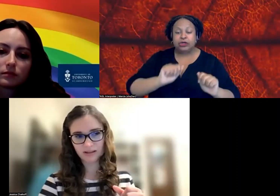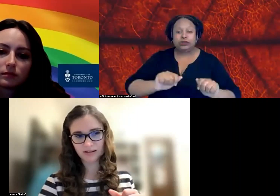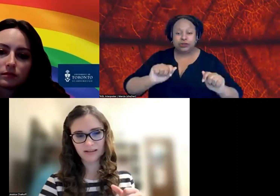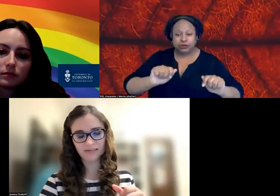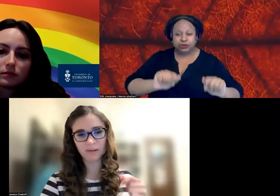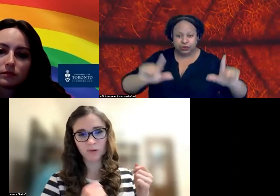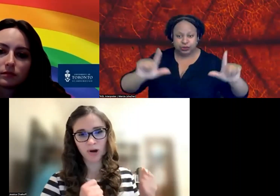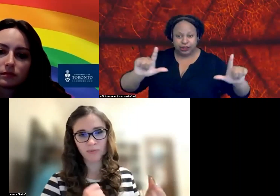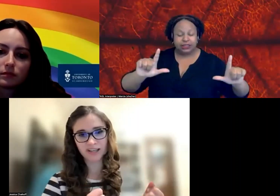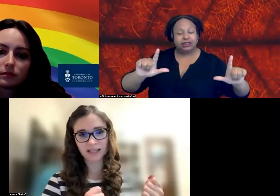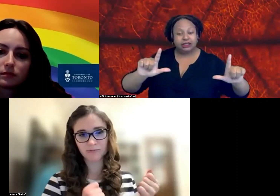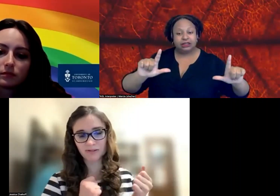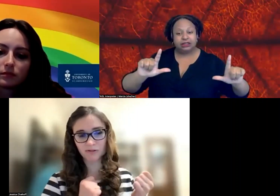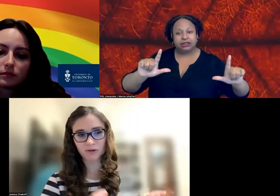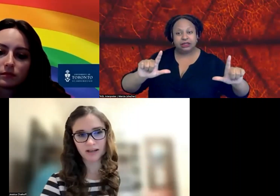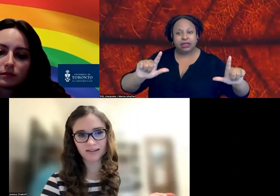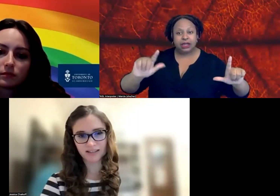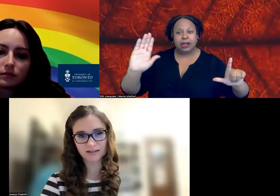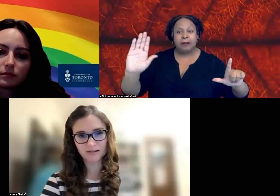And so my mom and I came with a great idea